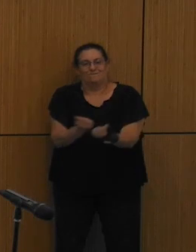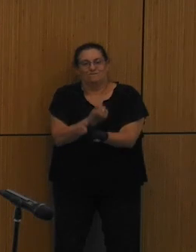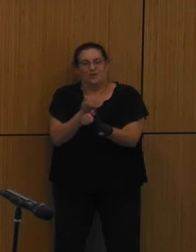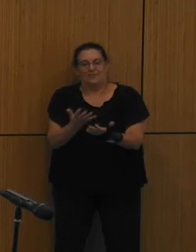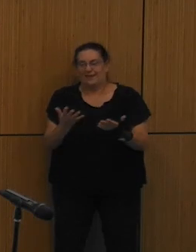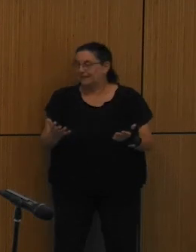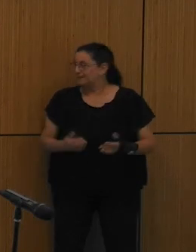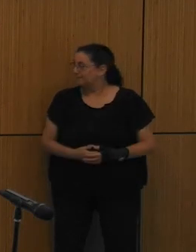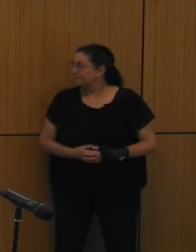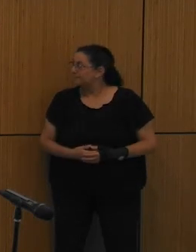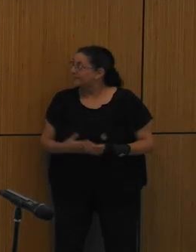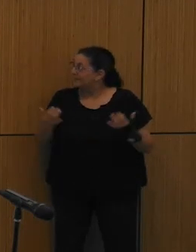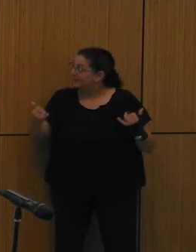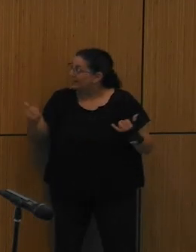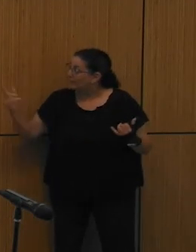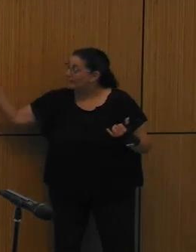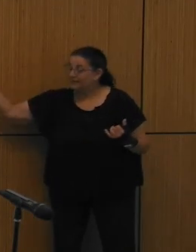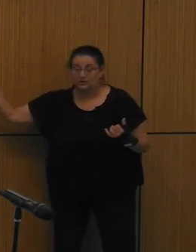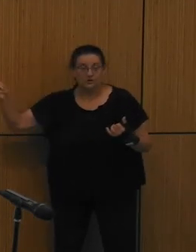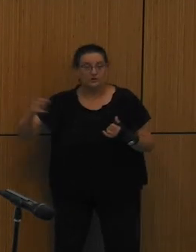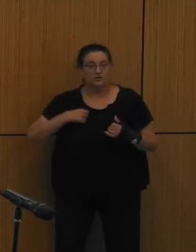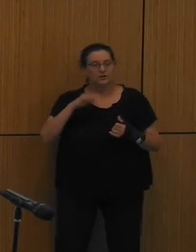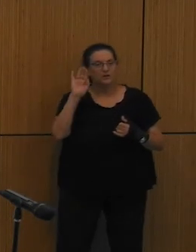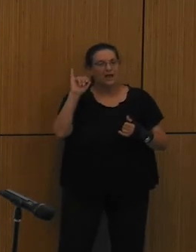This iceberg here how little we actually know about chemical space.